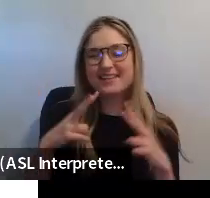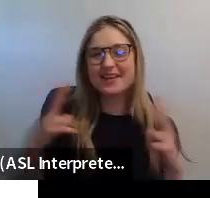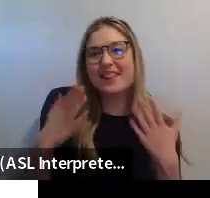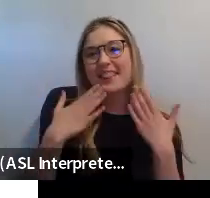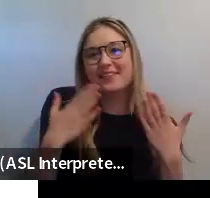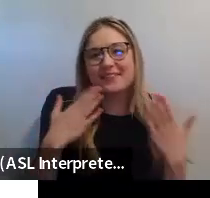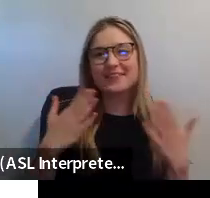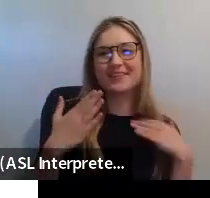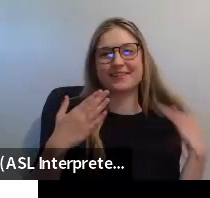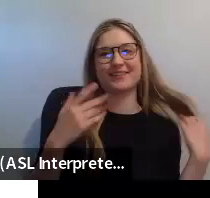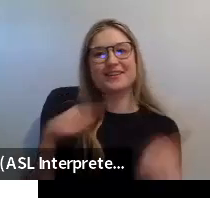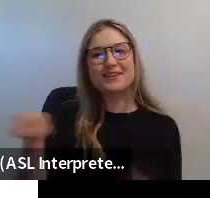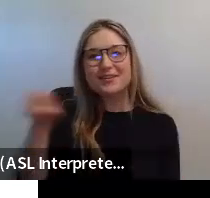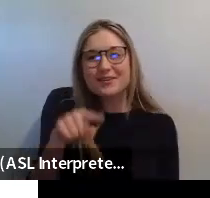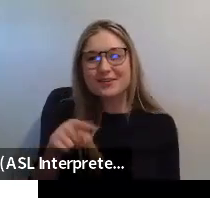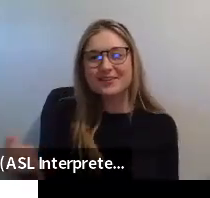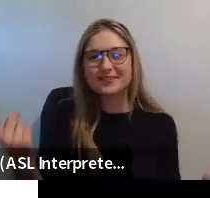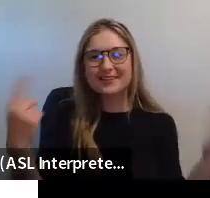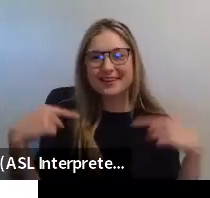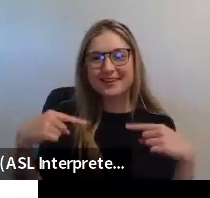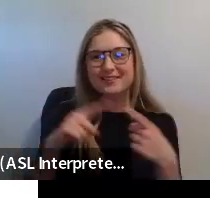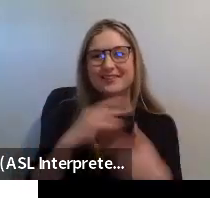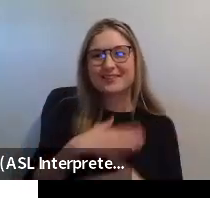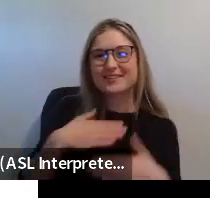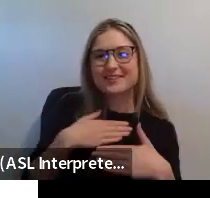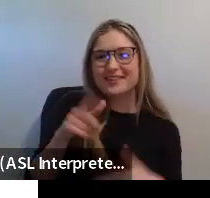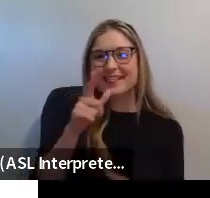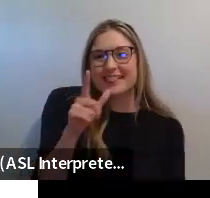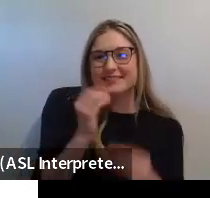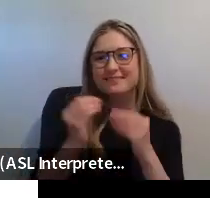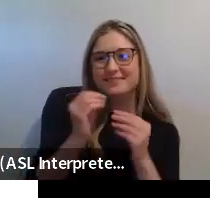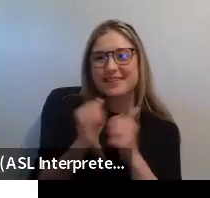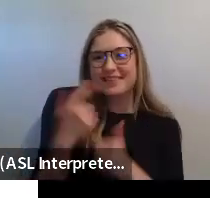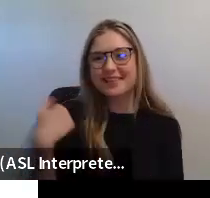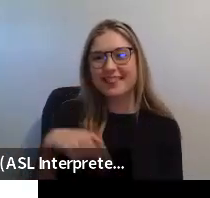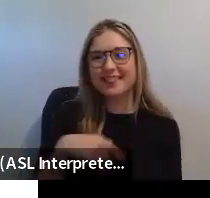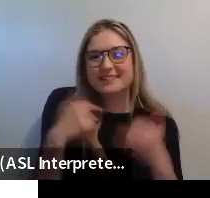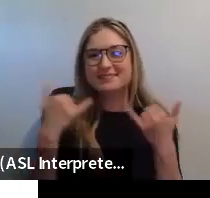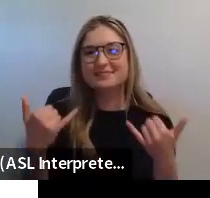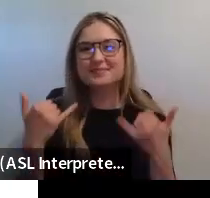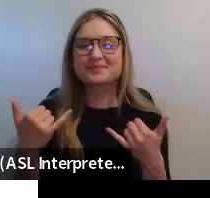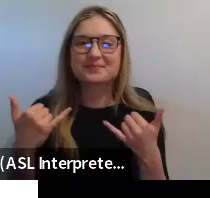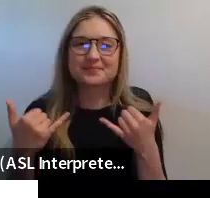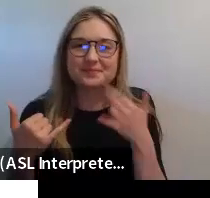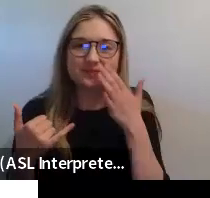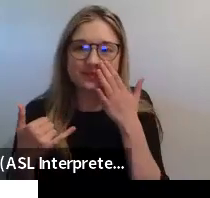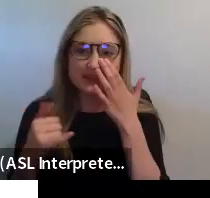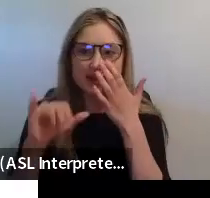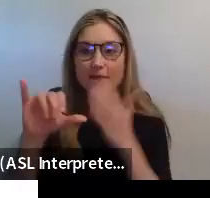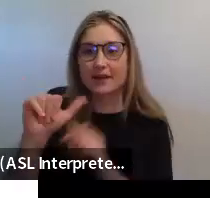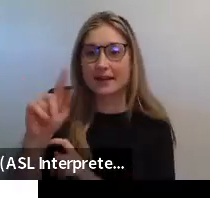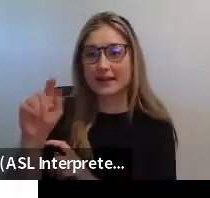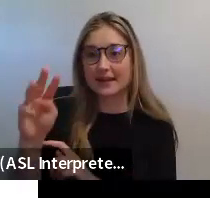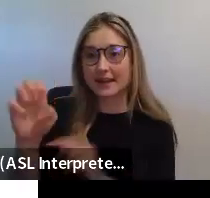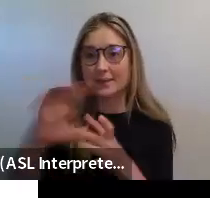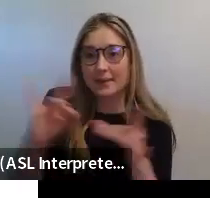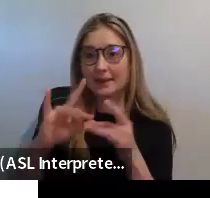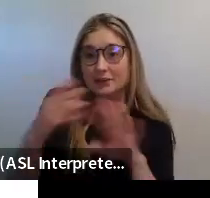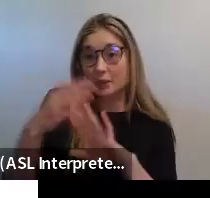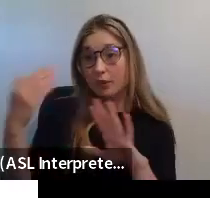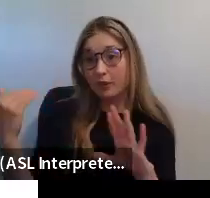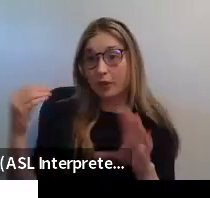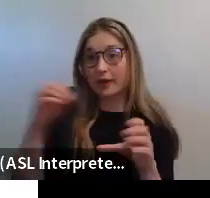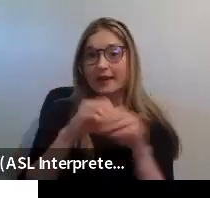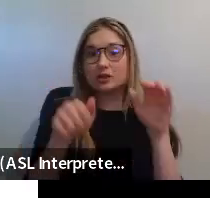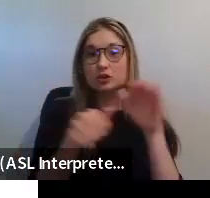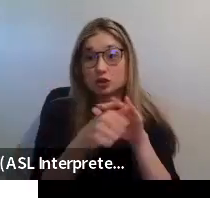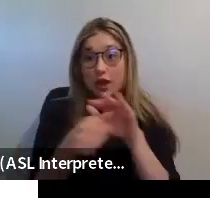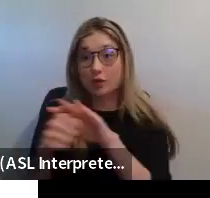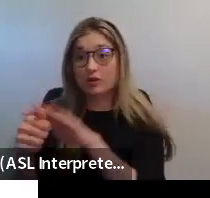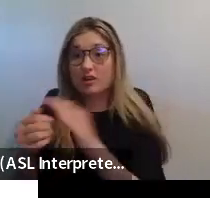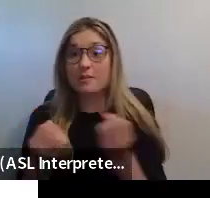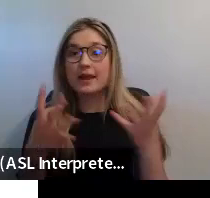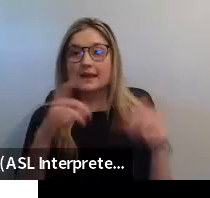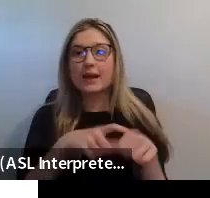Friday, hi everybody! My name's Megan Fisk, and I am very, very grateful that you have come to enjoy your lunch with us today.